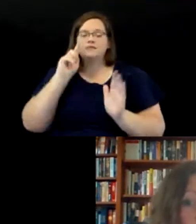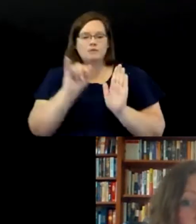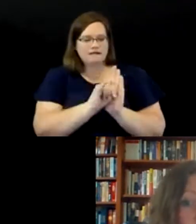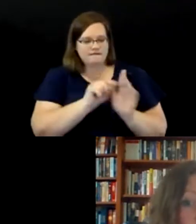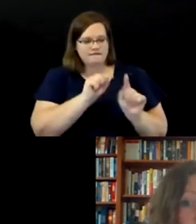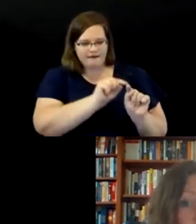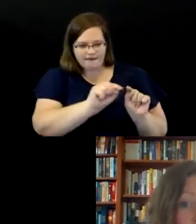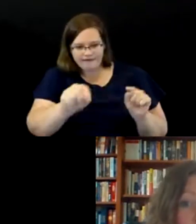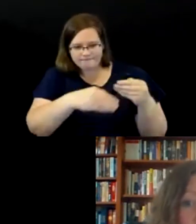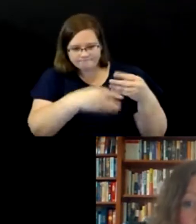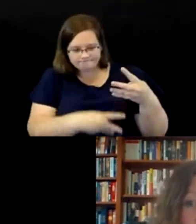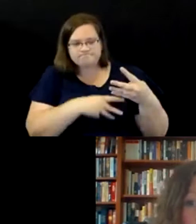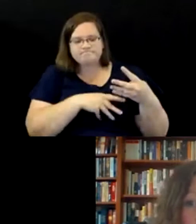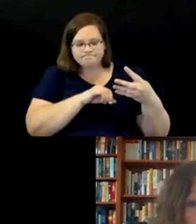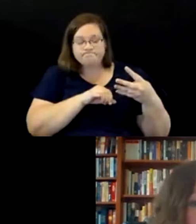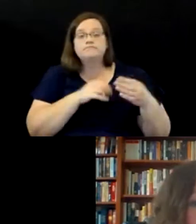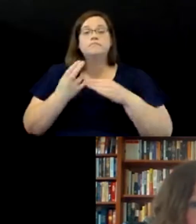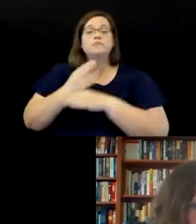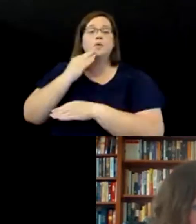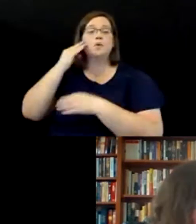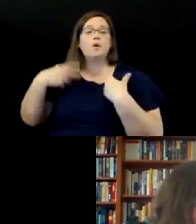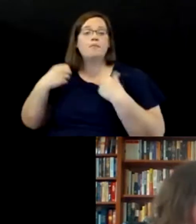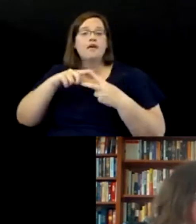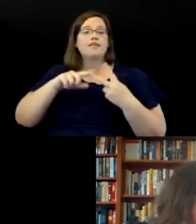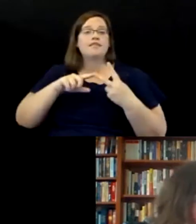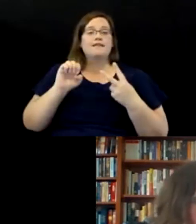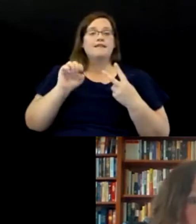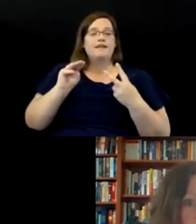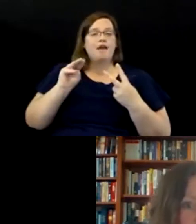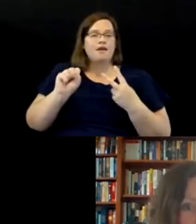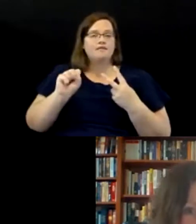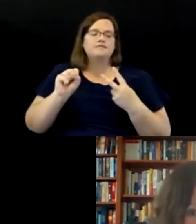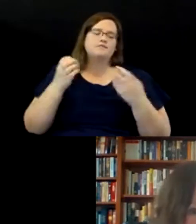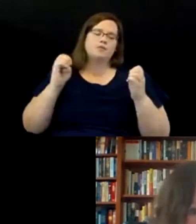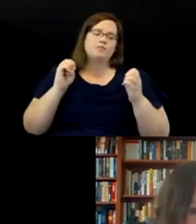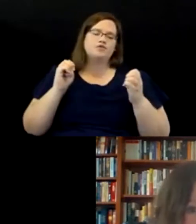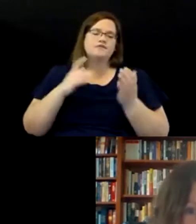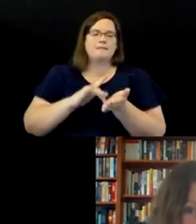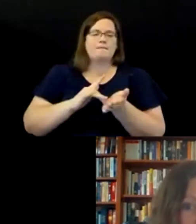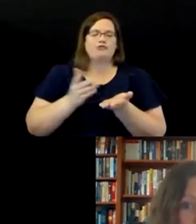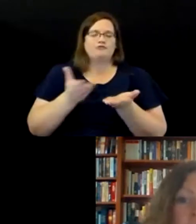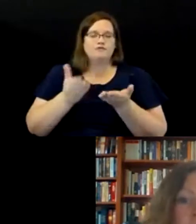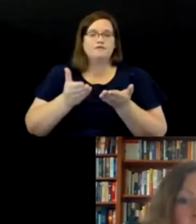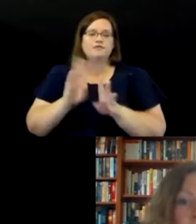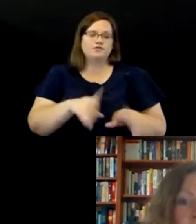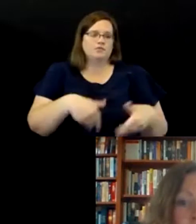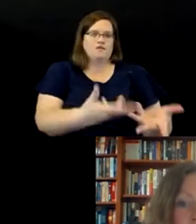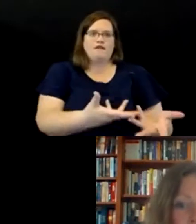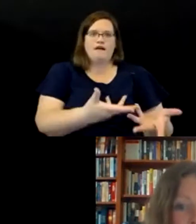and use the medical providers to meet that need. We established a call